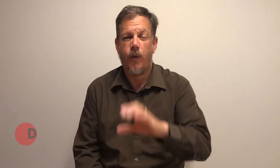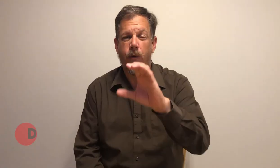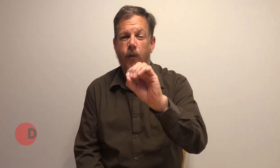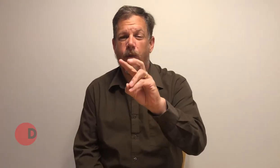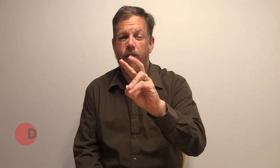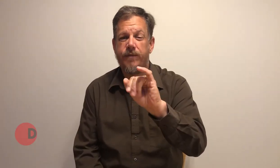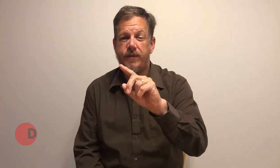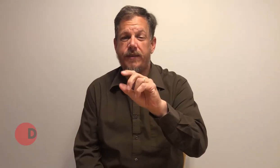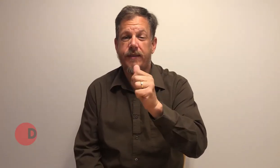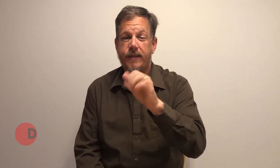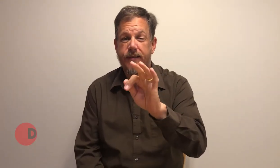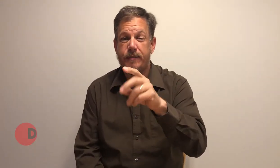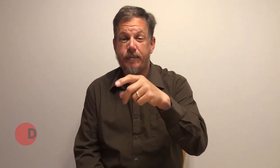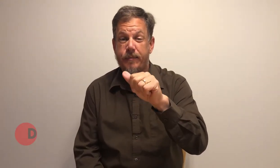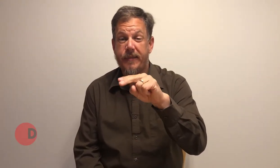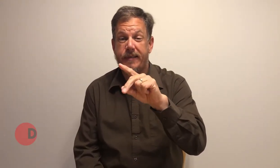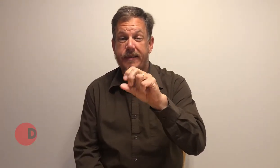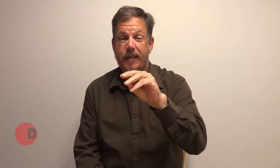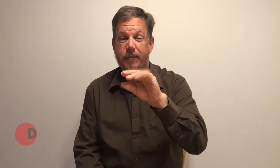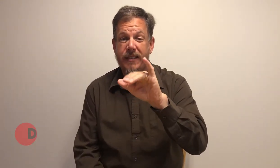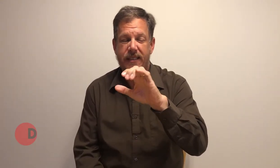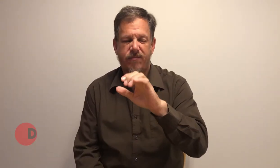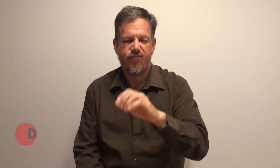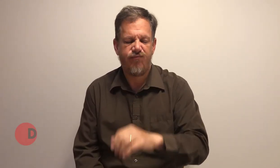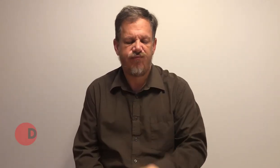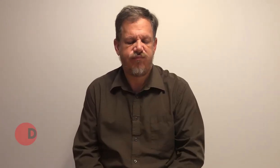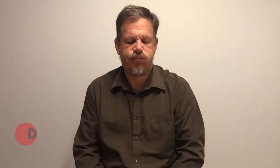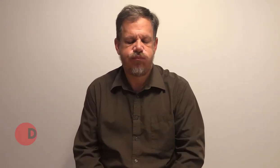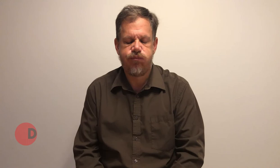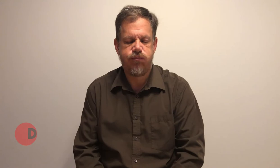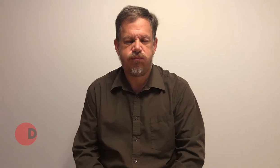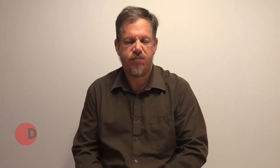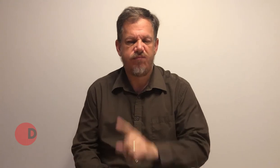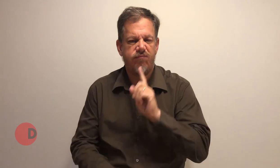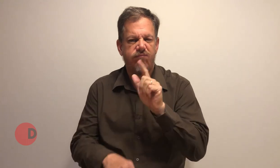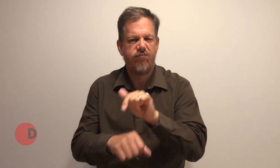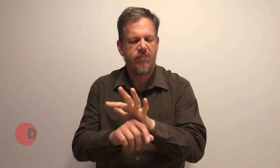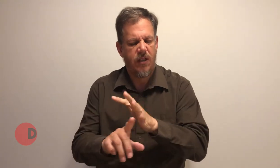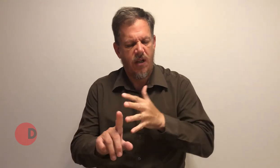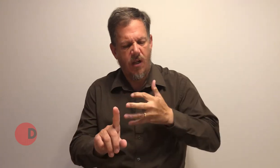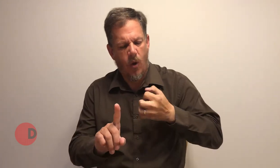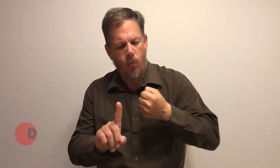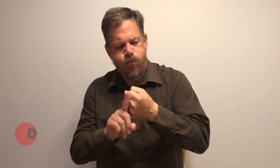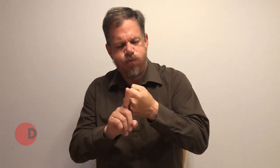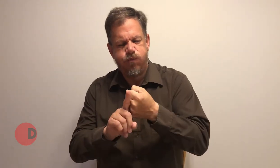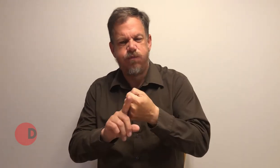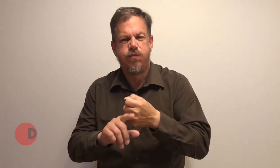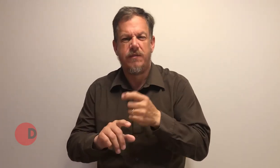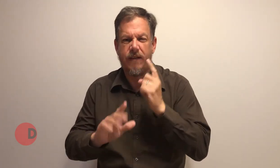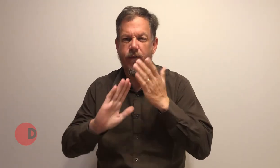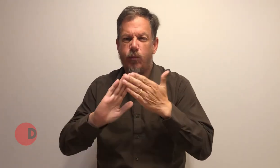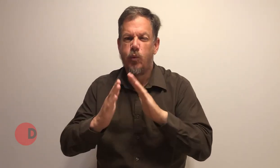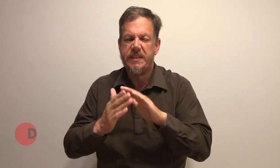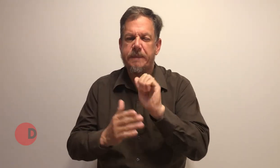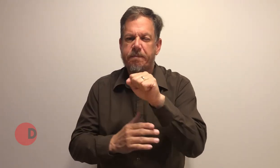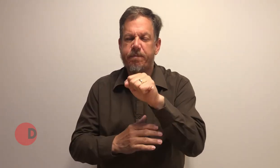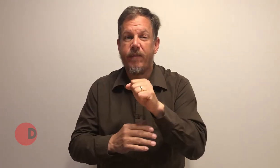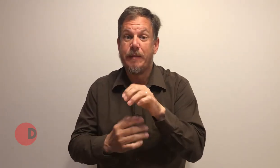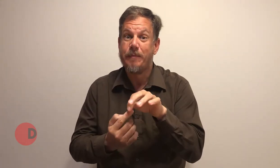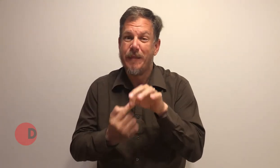[Chris]: The COVID-19 pandemic has had a severe impact on the Deaf community,